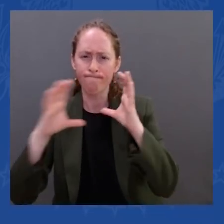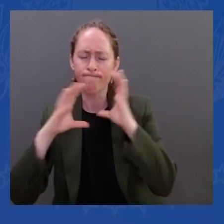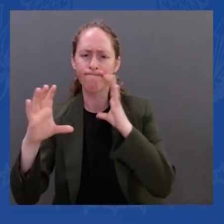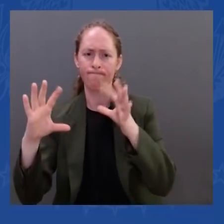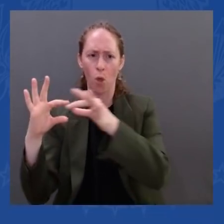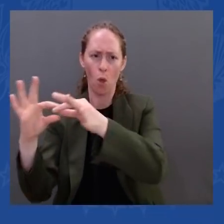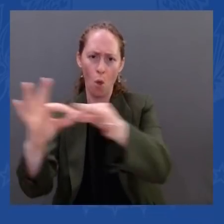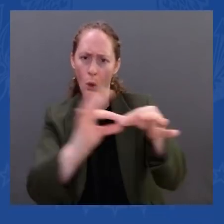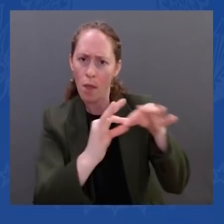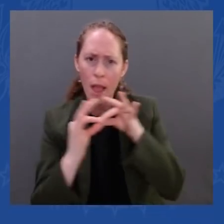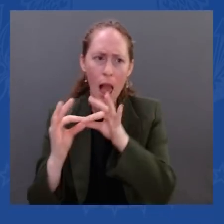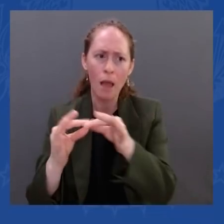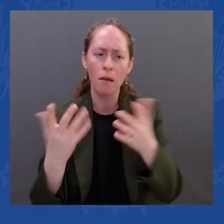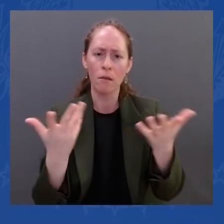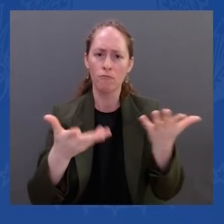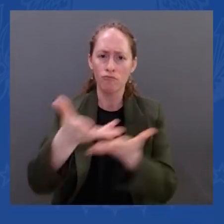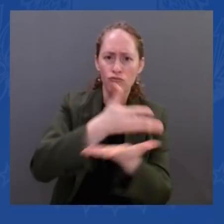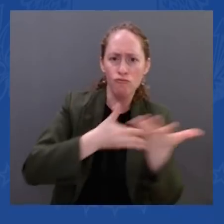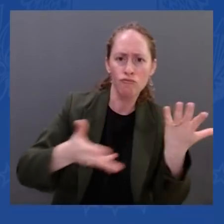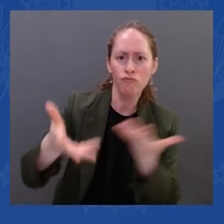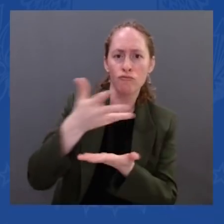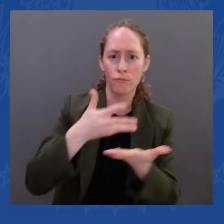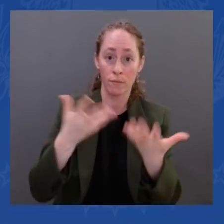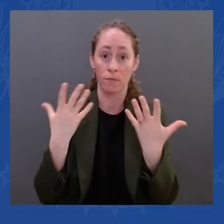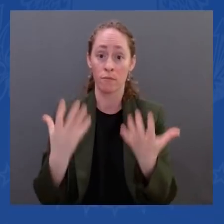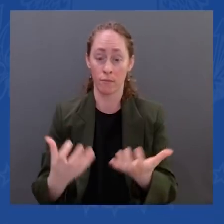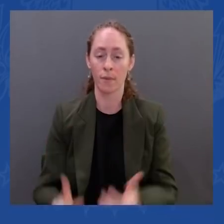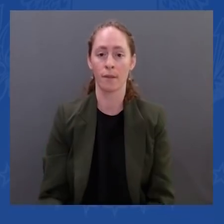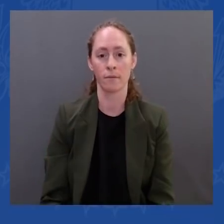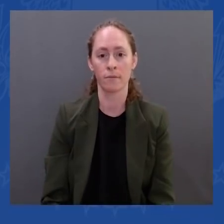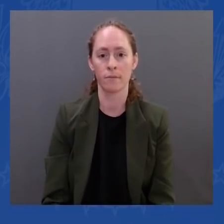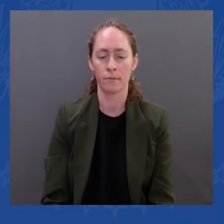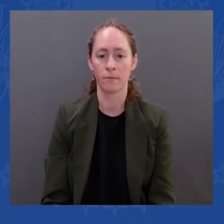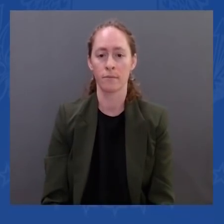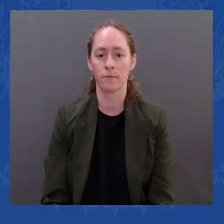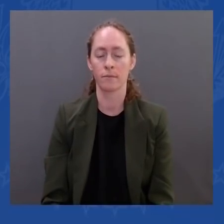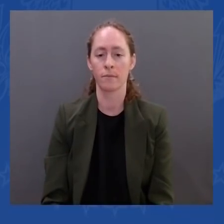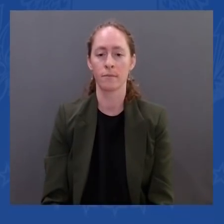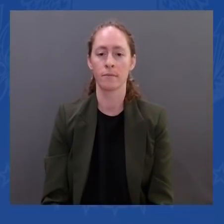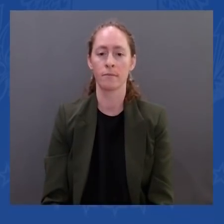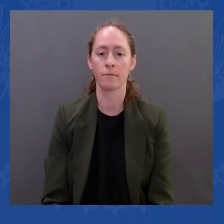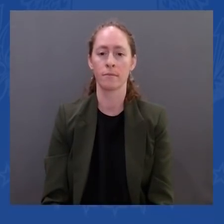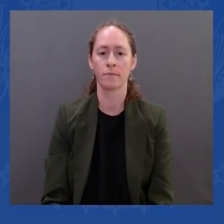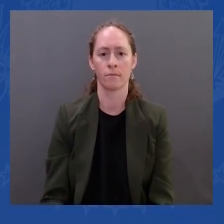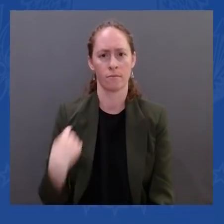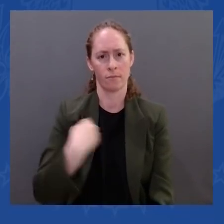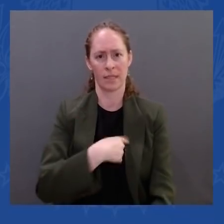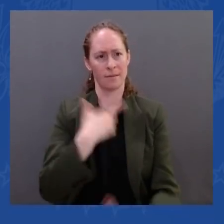And that will serve as specific and actual advantage